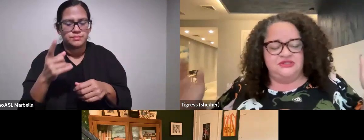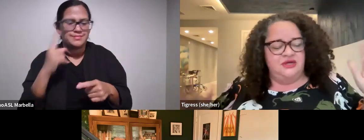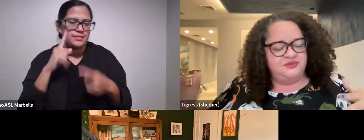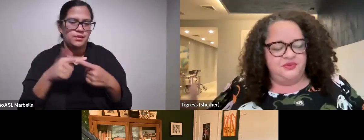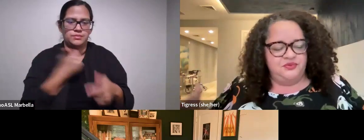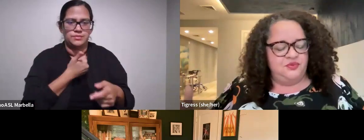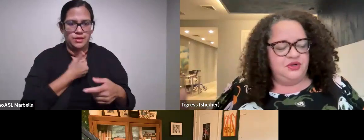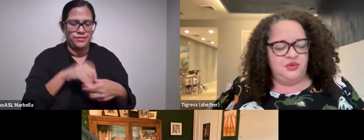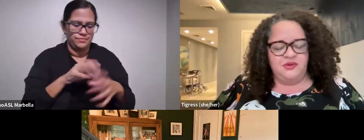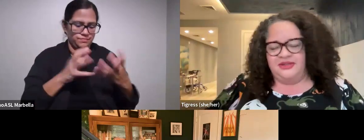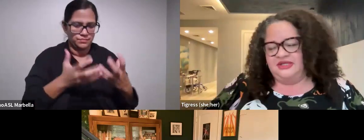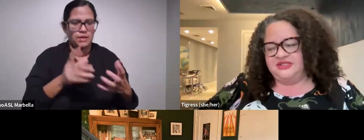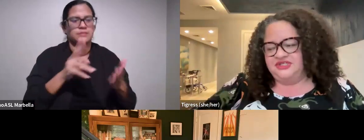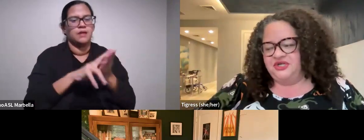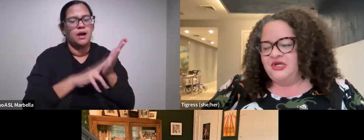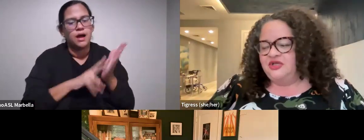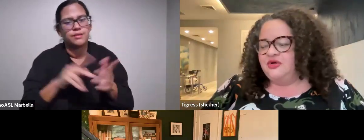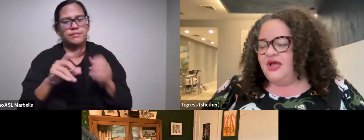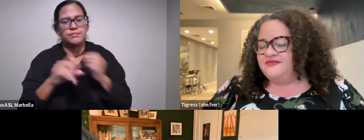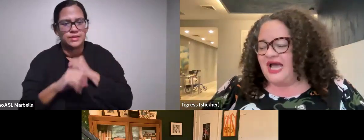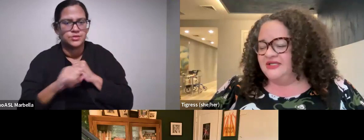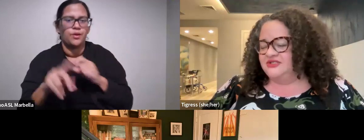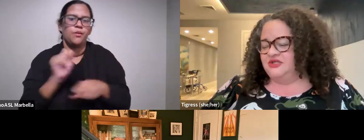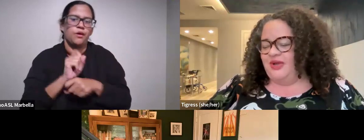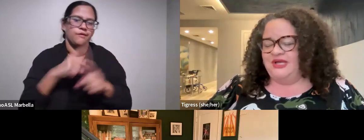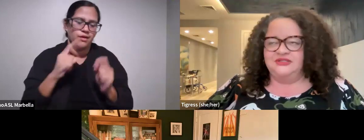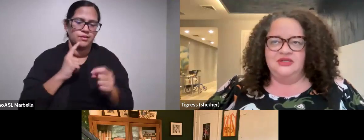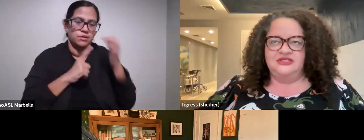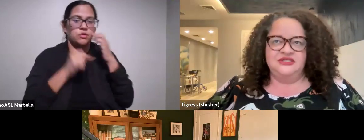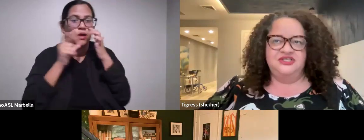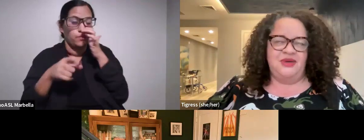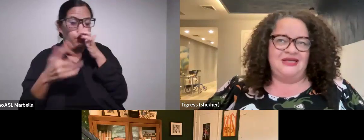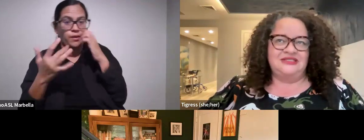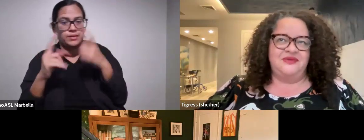Please help us with work around legislation. You don't have to actually wait until legislation passes,